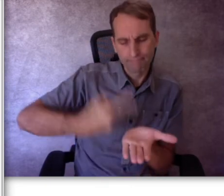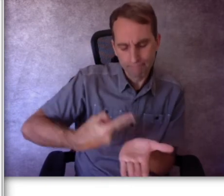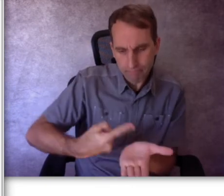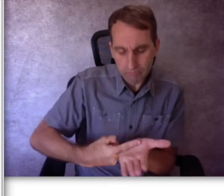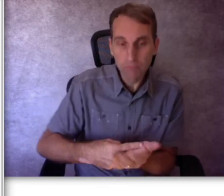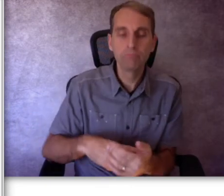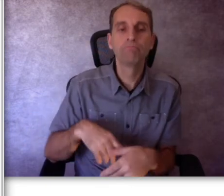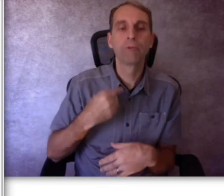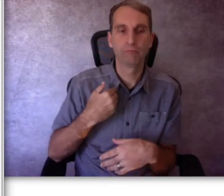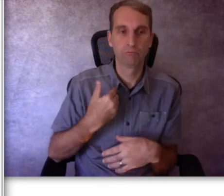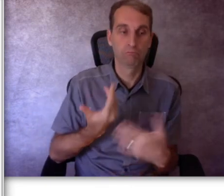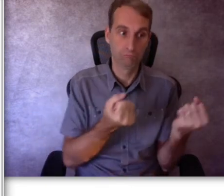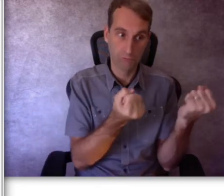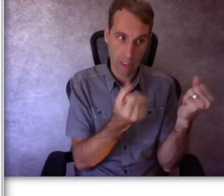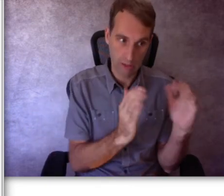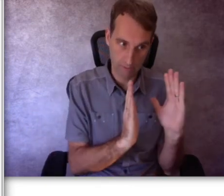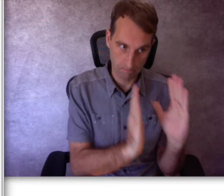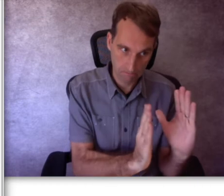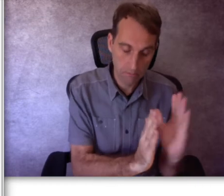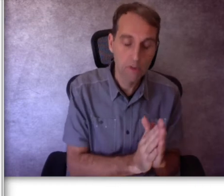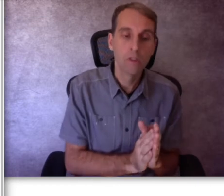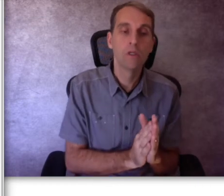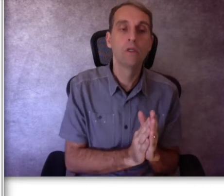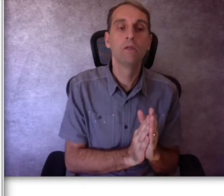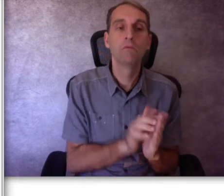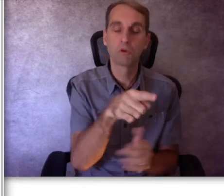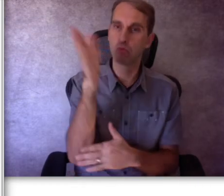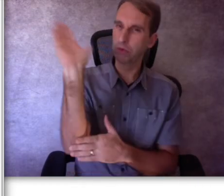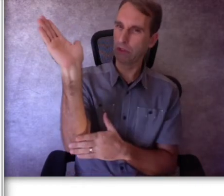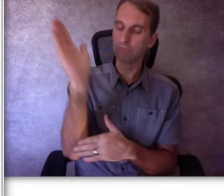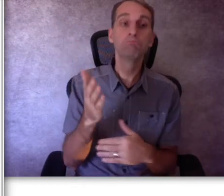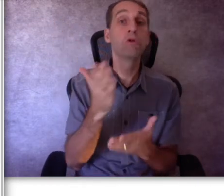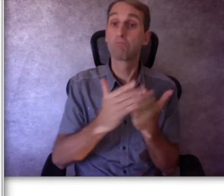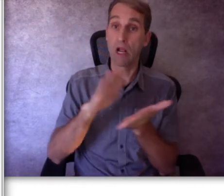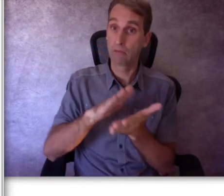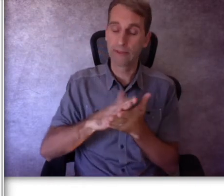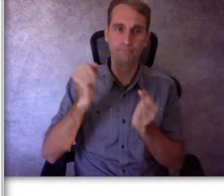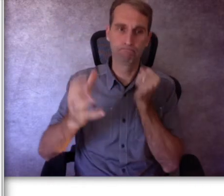We knew that we wanted to prioritize the sign language and the presentation,